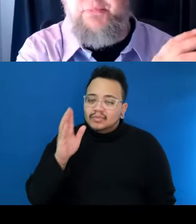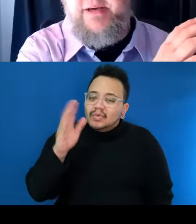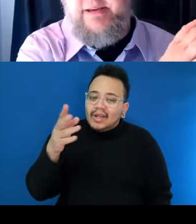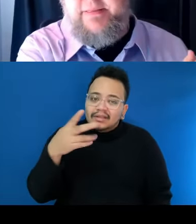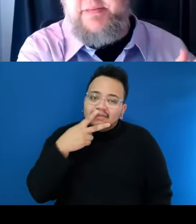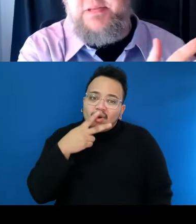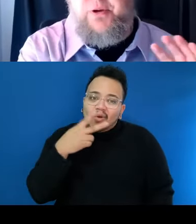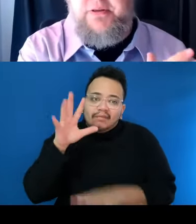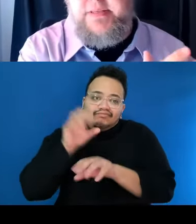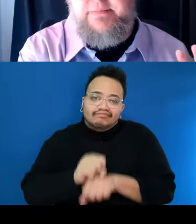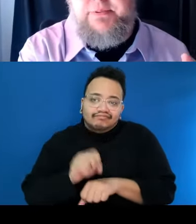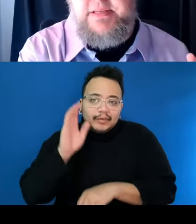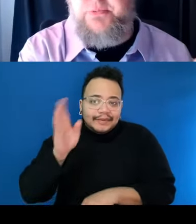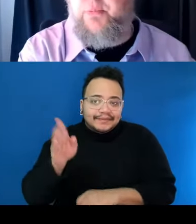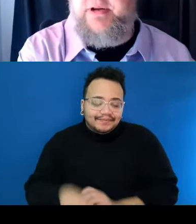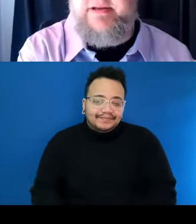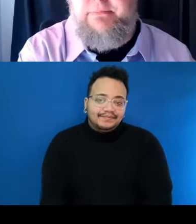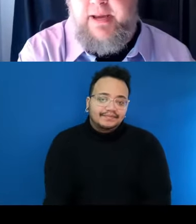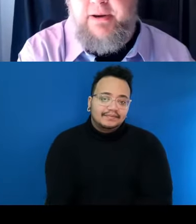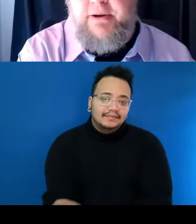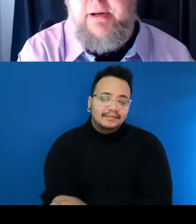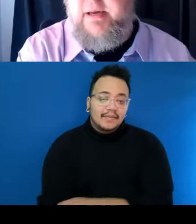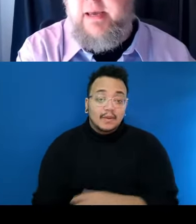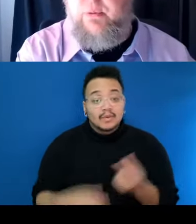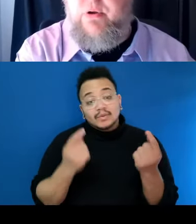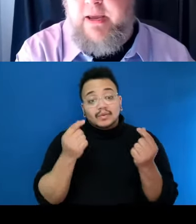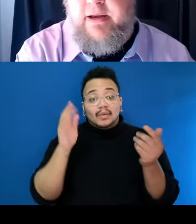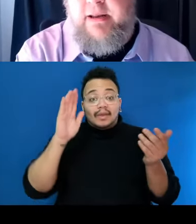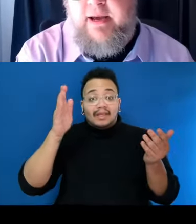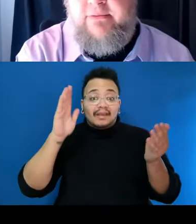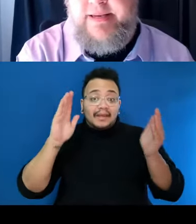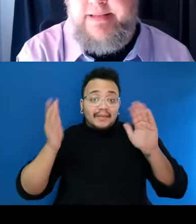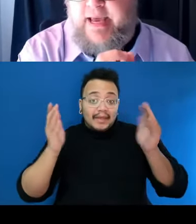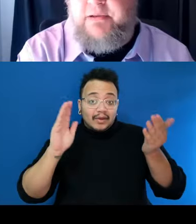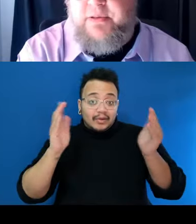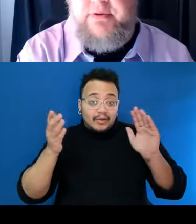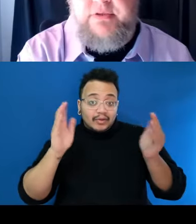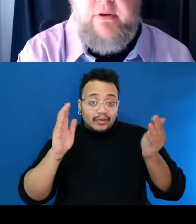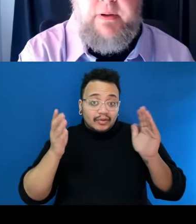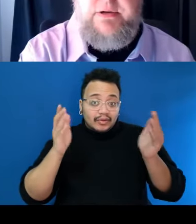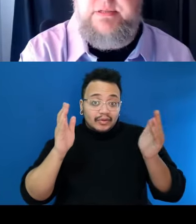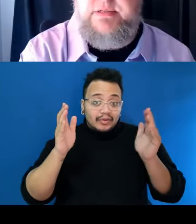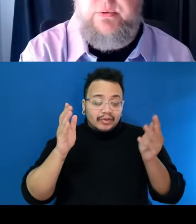So again, this is one of those places where we're gonna compare and we may not have exact levels of comparison,